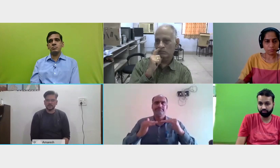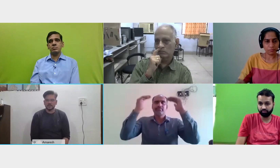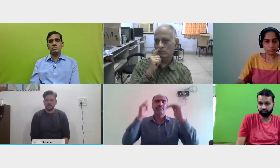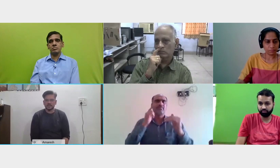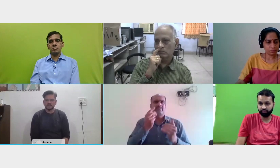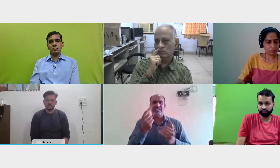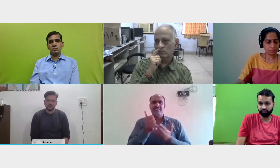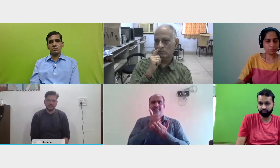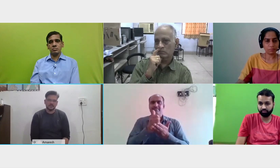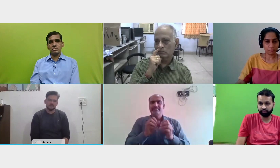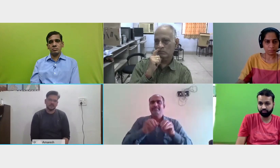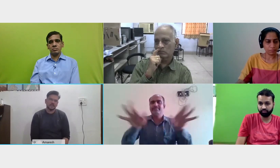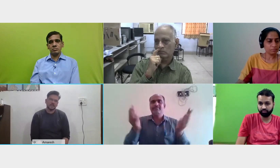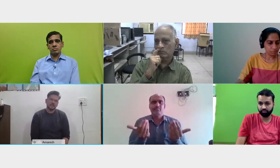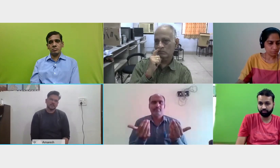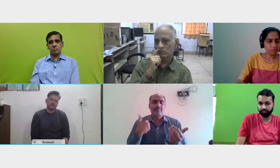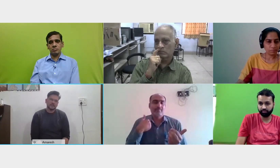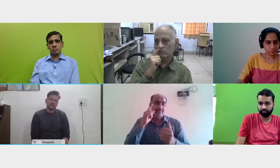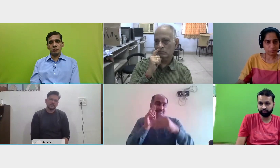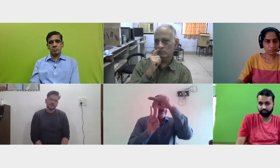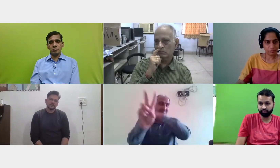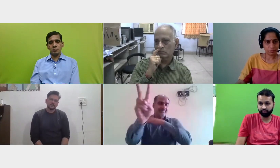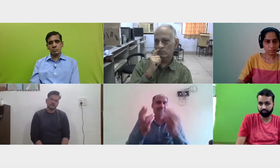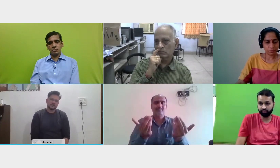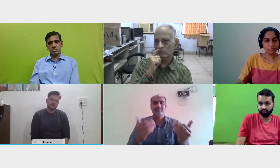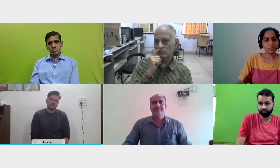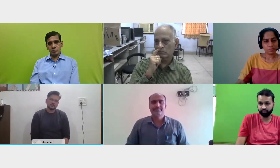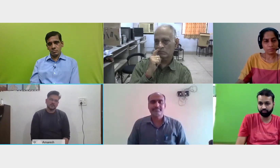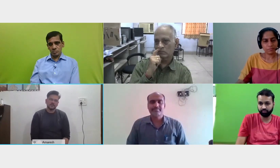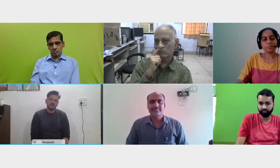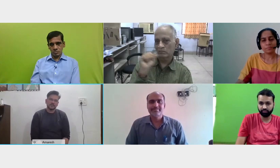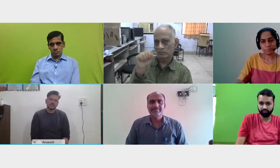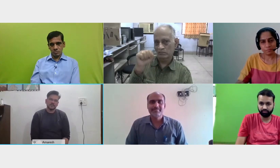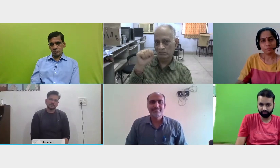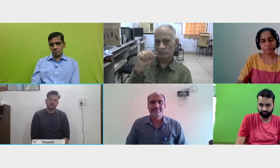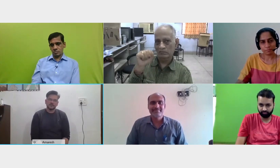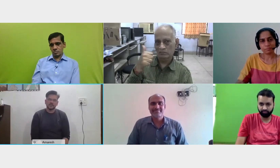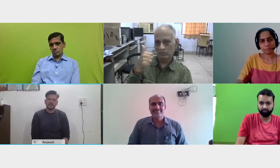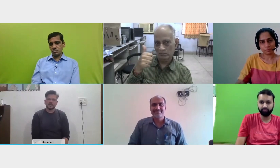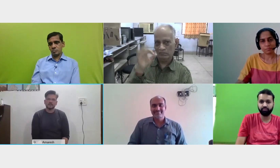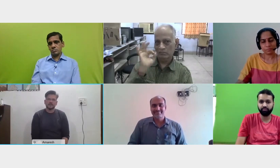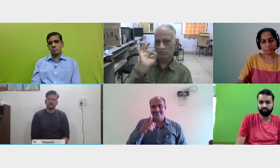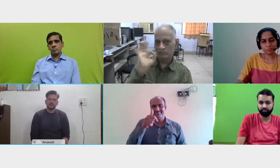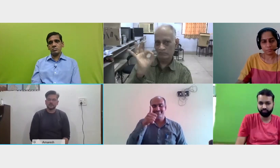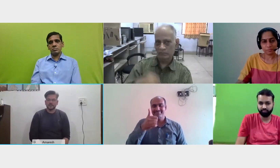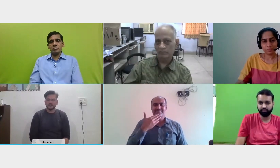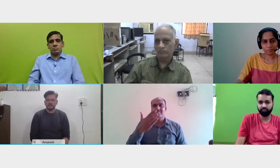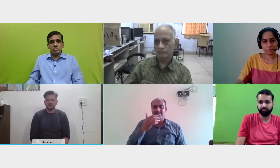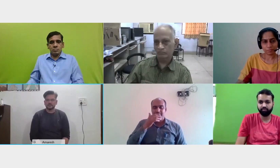or education in the mainstream so my vision is deaf children can get very good education